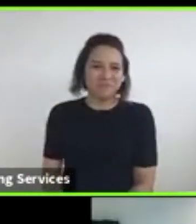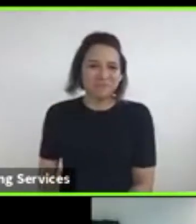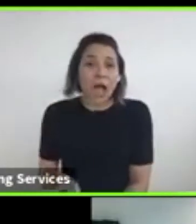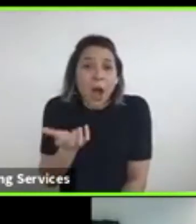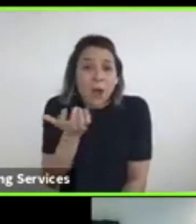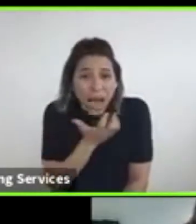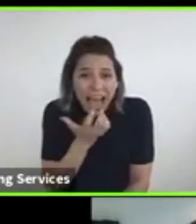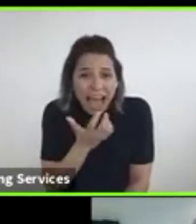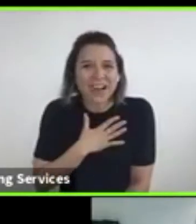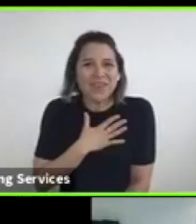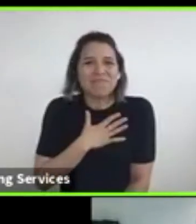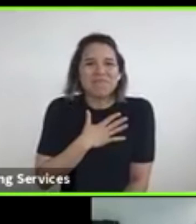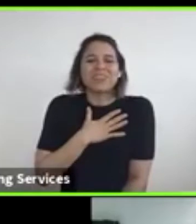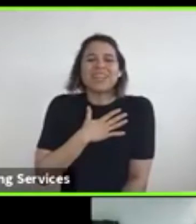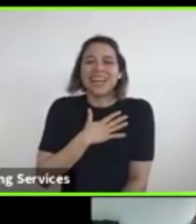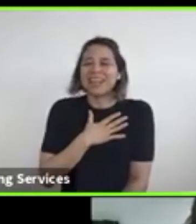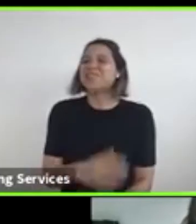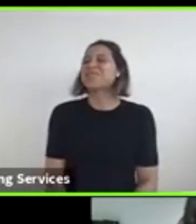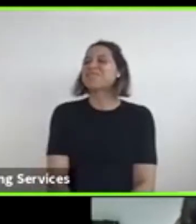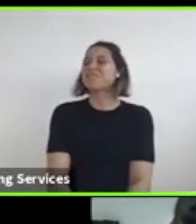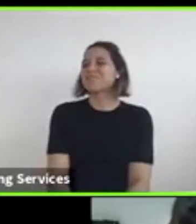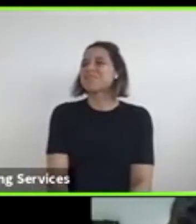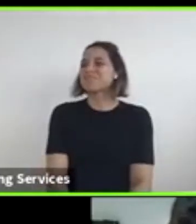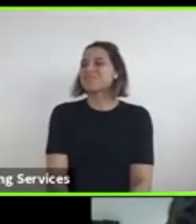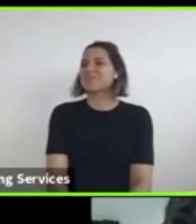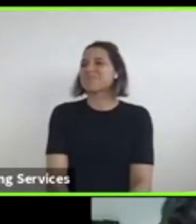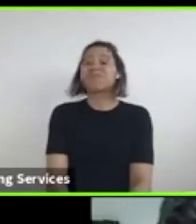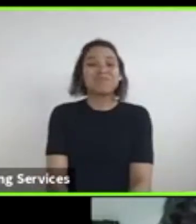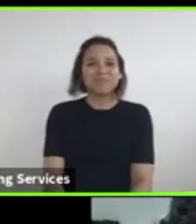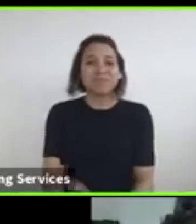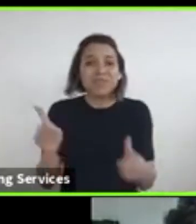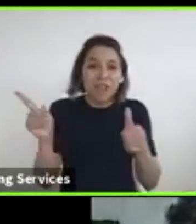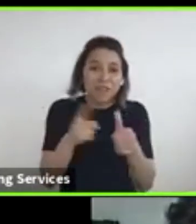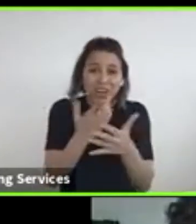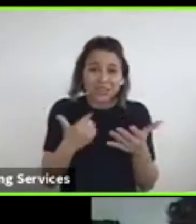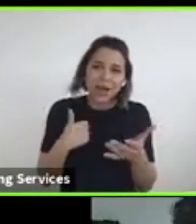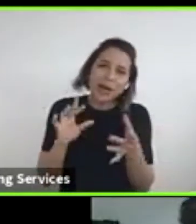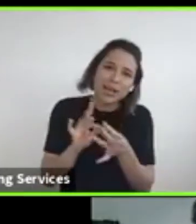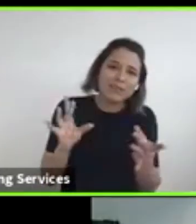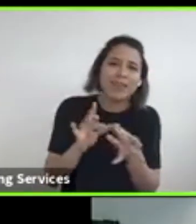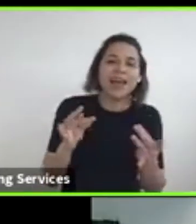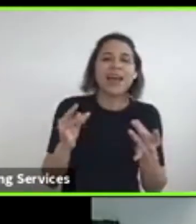WELL, THE FIRST THING I WANT TO SAY IS I WANT TO ADDRESS, FOLKS ON FACEBOOK THAT